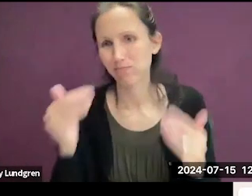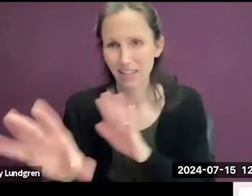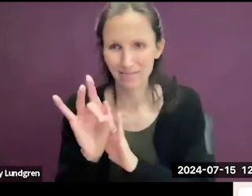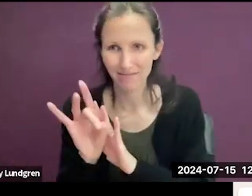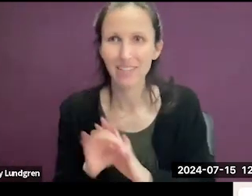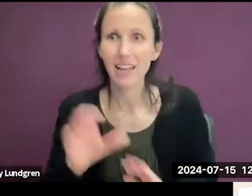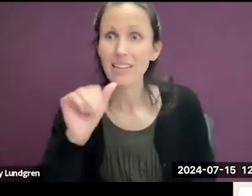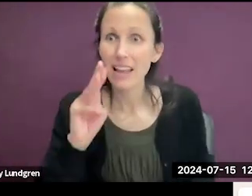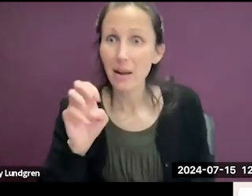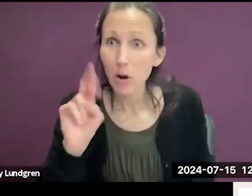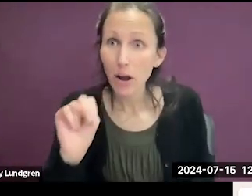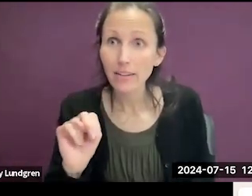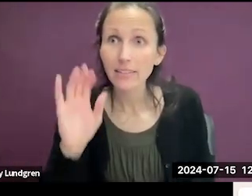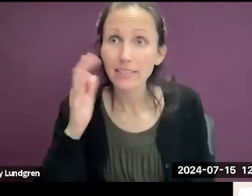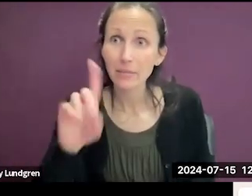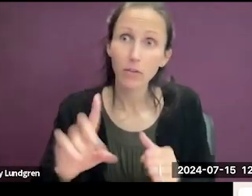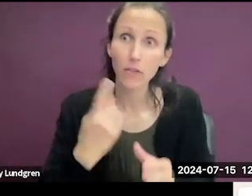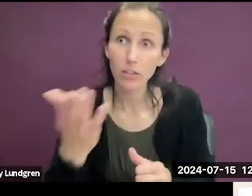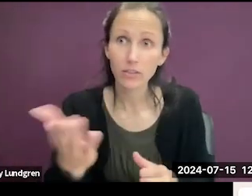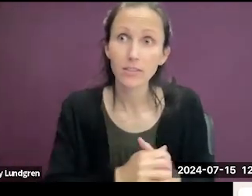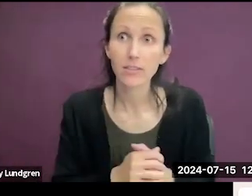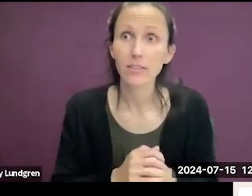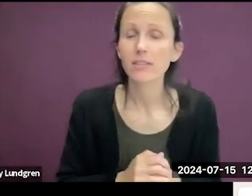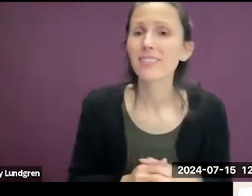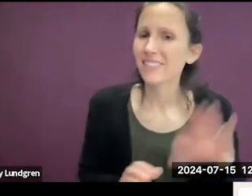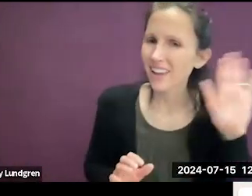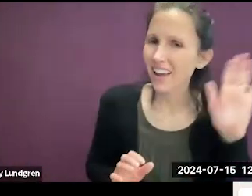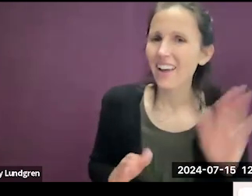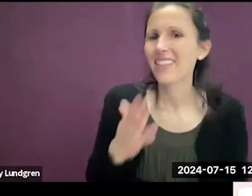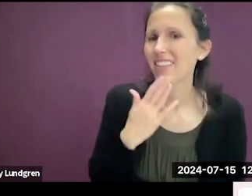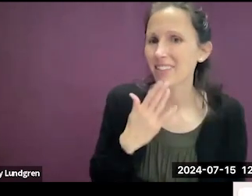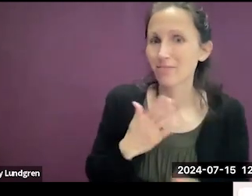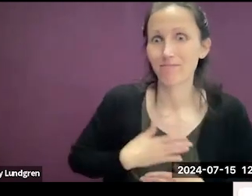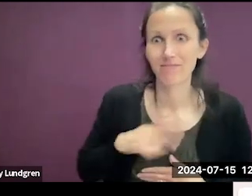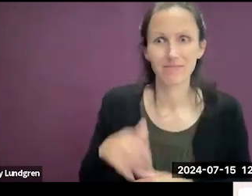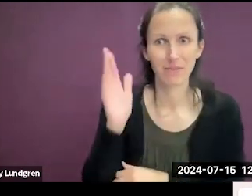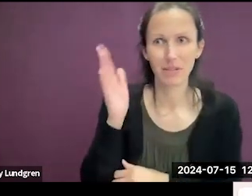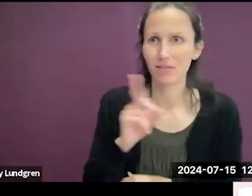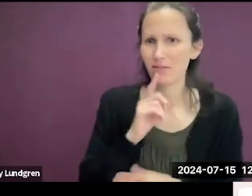Cameron, it looks like you were first. Oh, thank you. And I appreciate this presentation. It was really helpful.